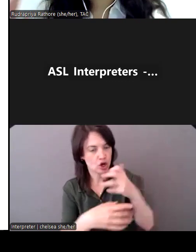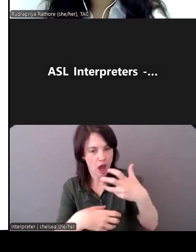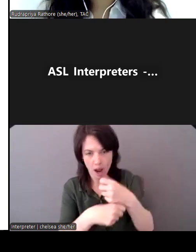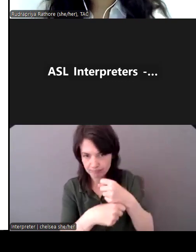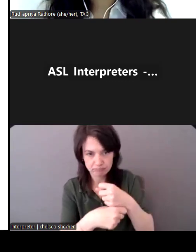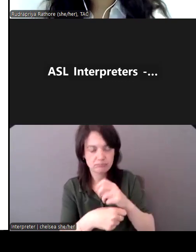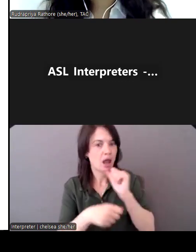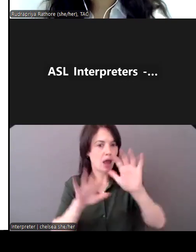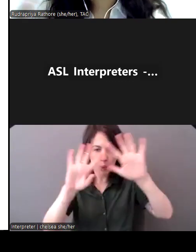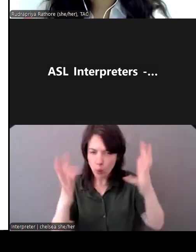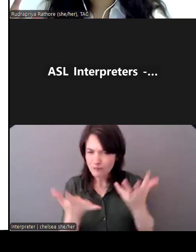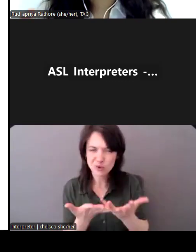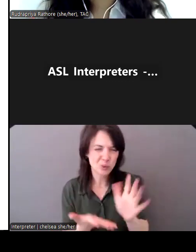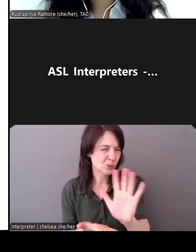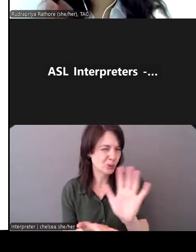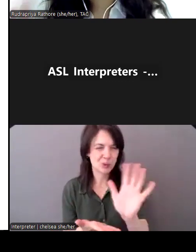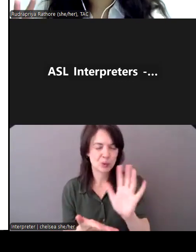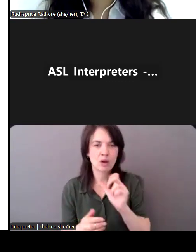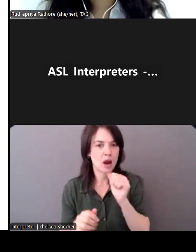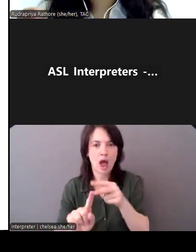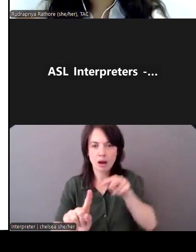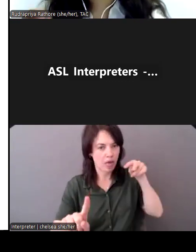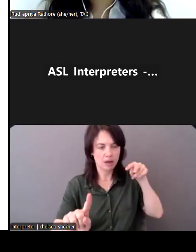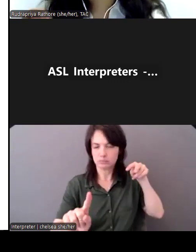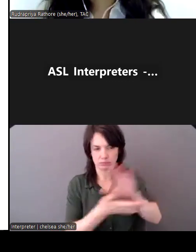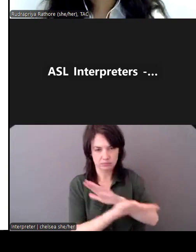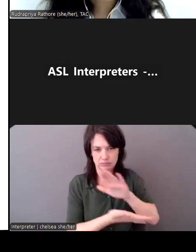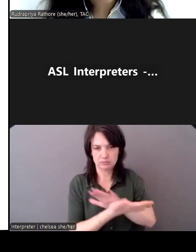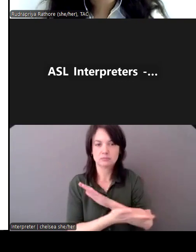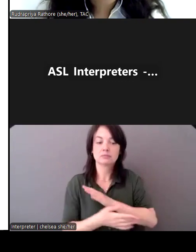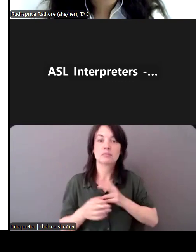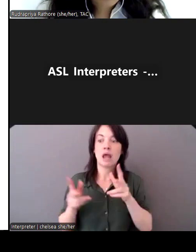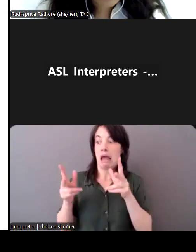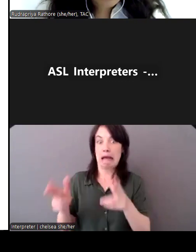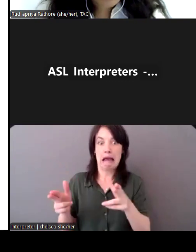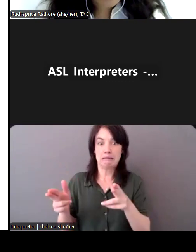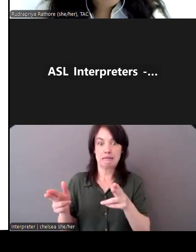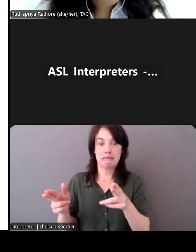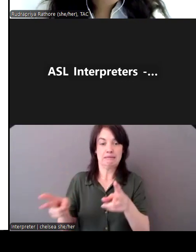or a you know a document about the work it's an excerpt from the work itself and